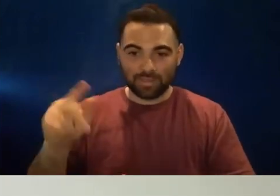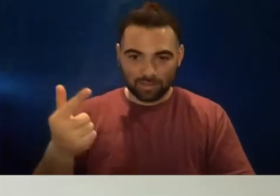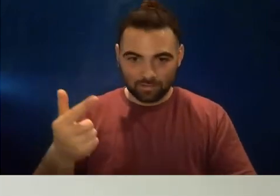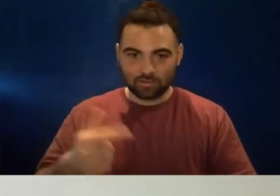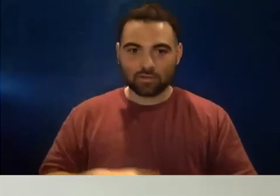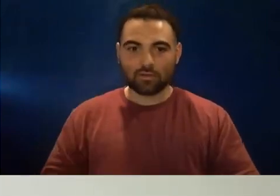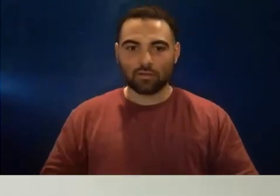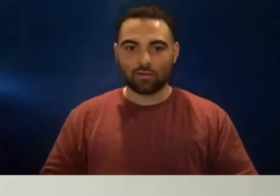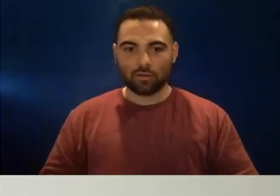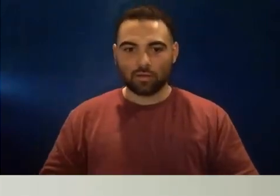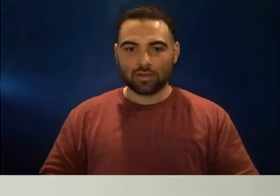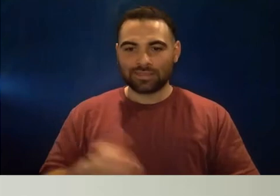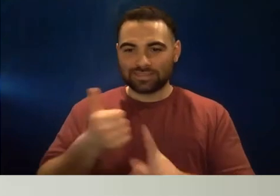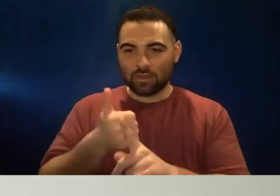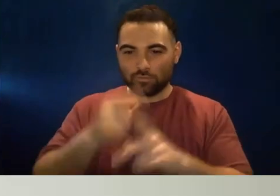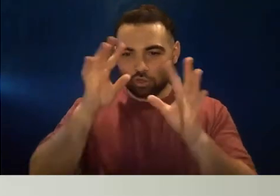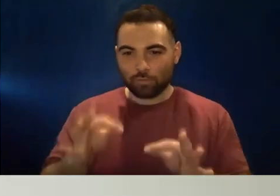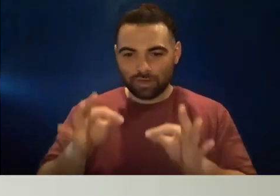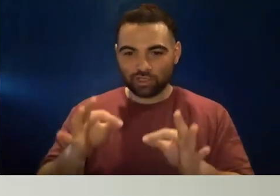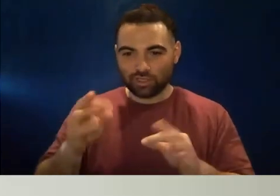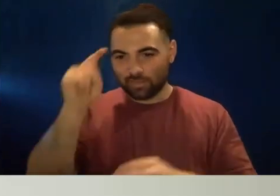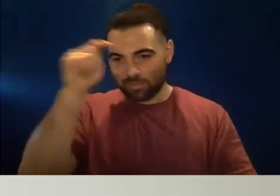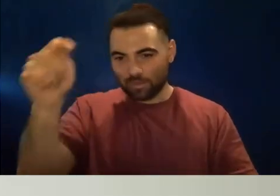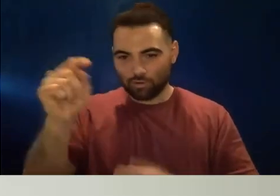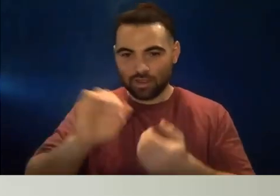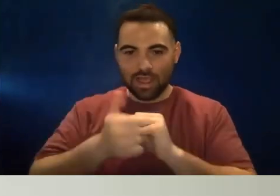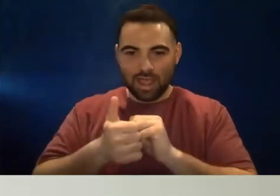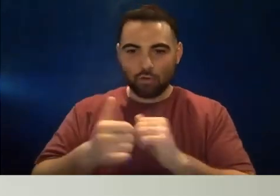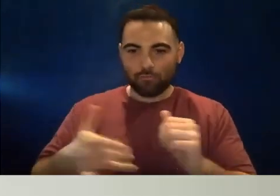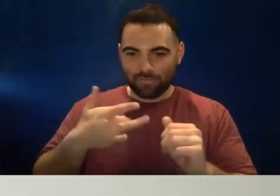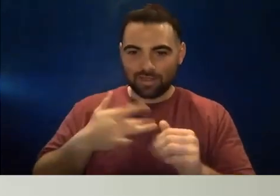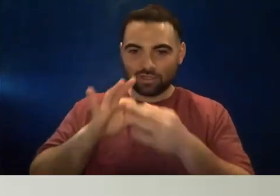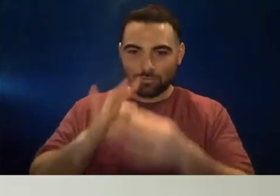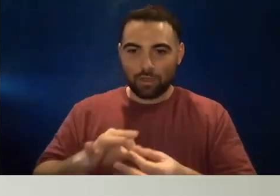how these barriers impact feelings of autonomy, relatedness and competence,